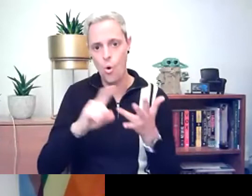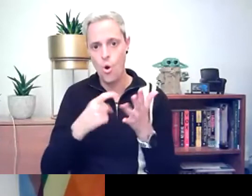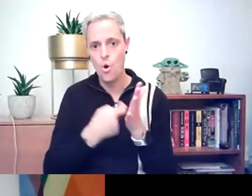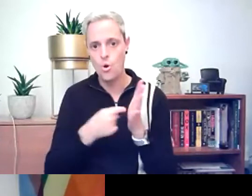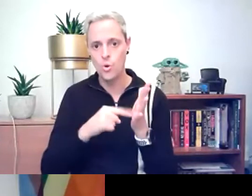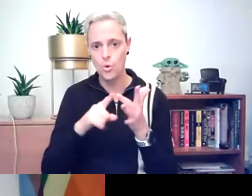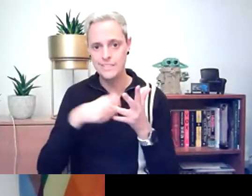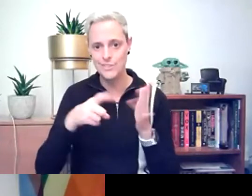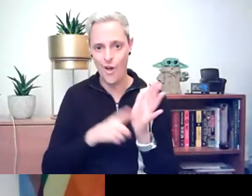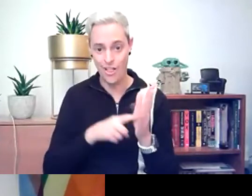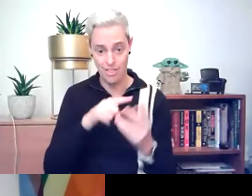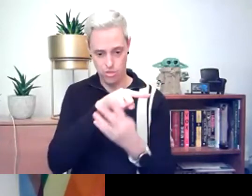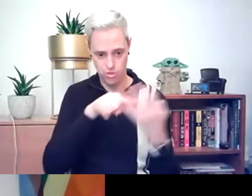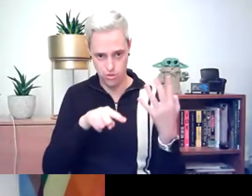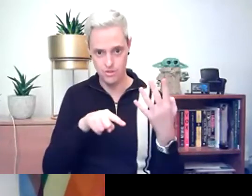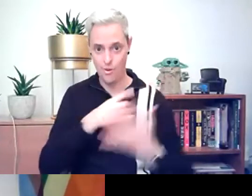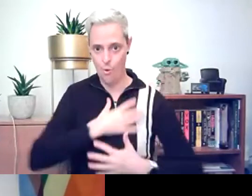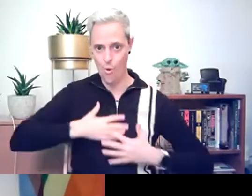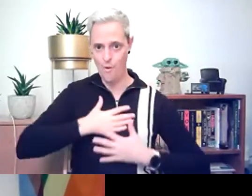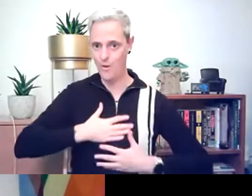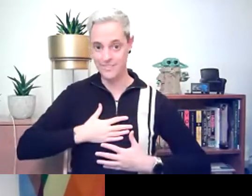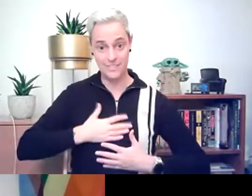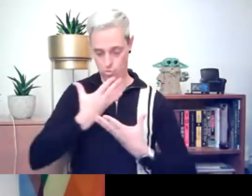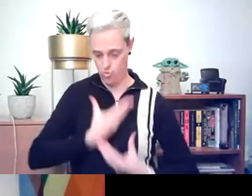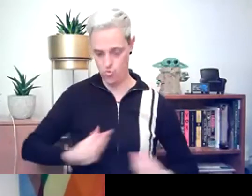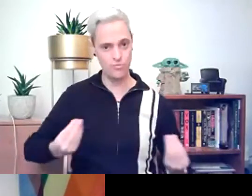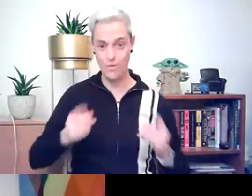literally hasn't been able to de stress. 18:41:17 Those things are really keen to notice